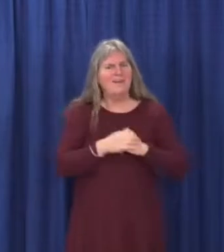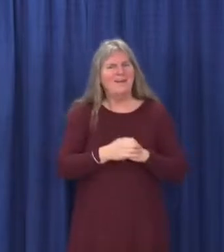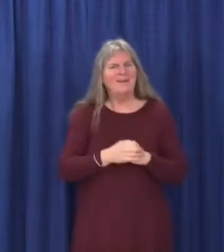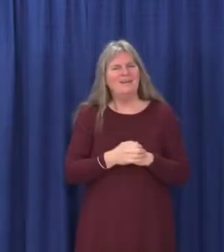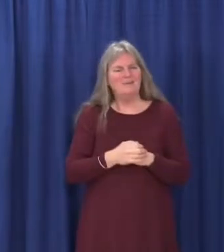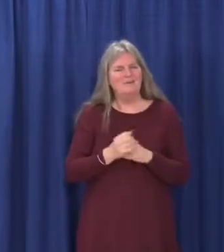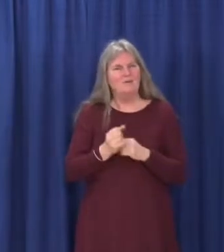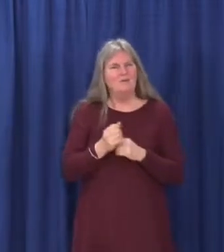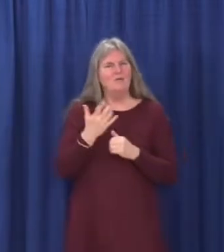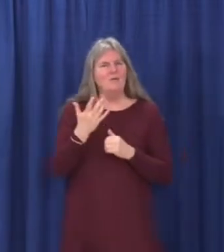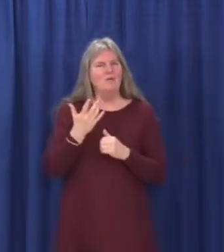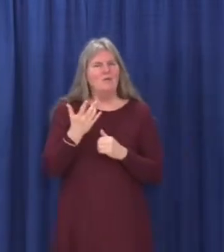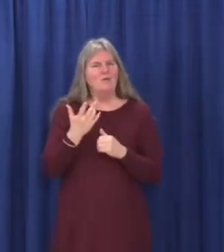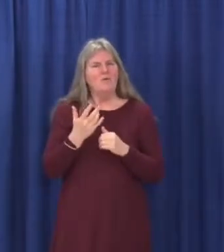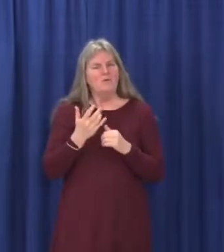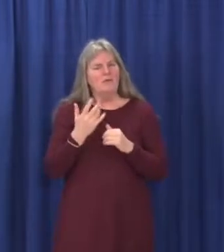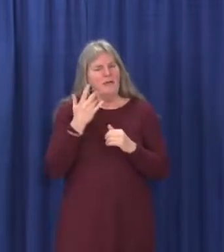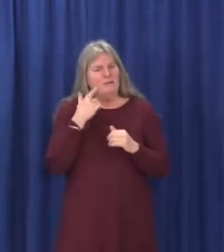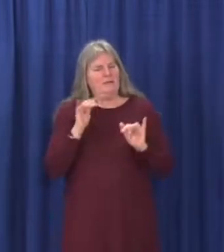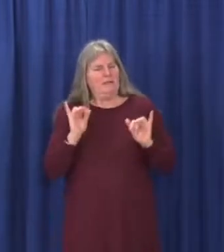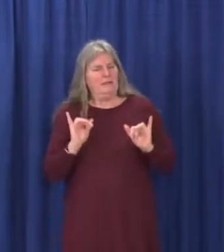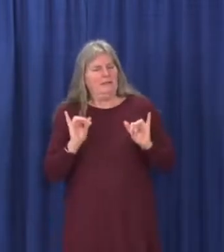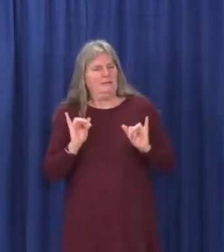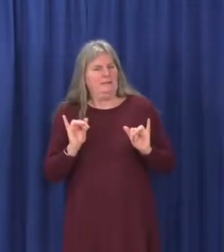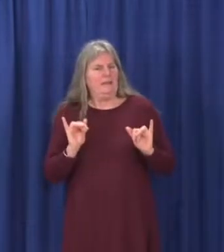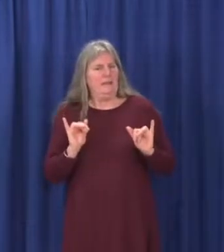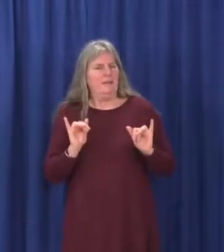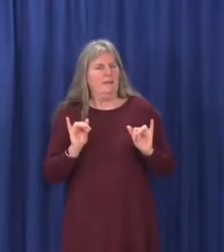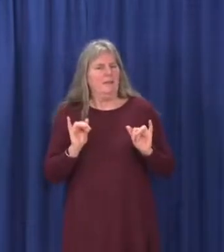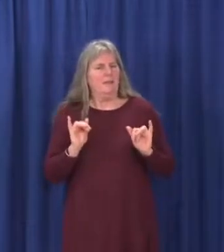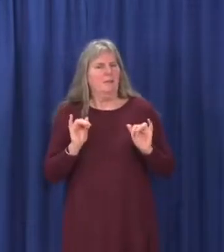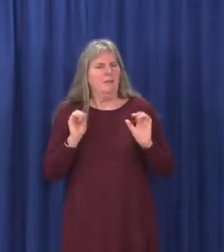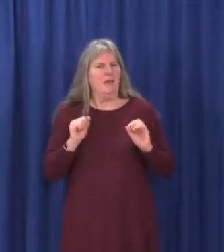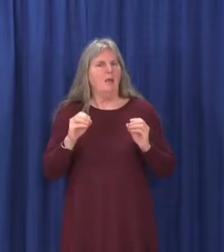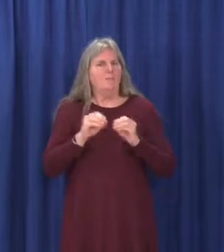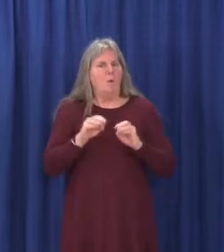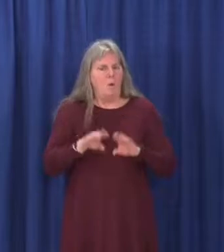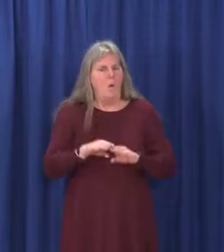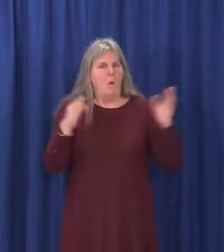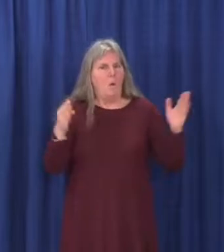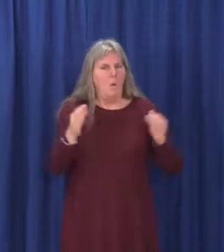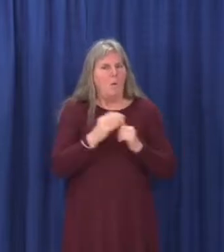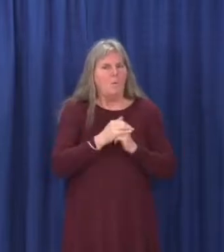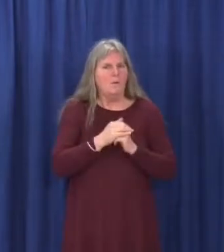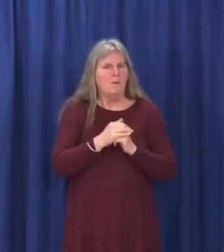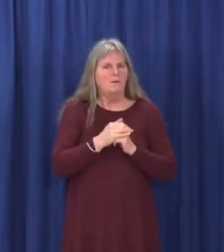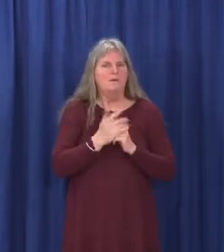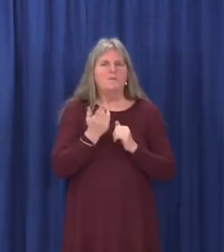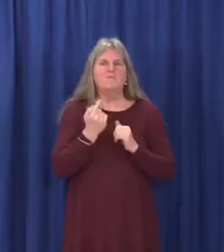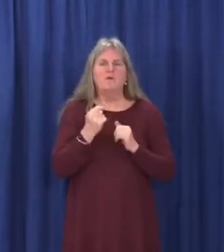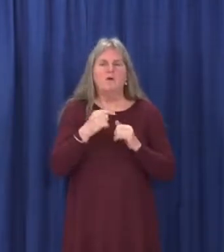to loosen additional measures next week, including increasing the limit on indoor organized events